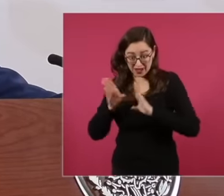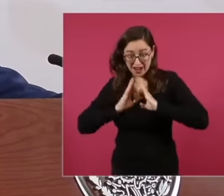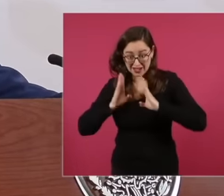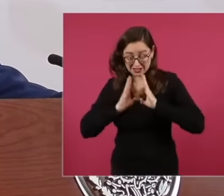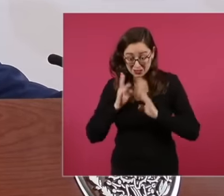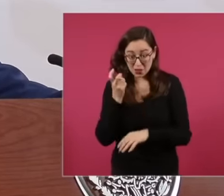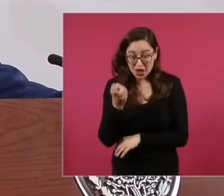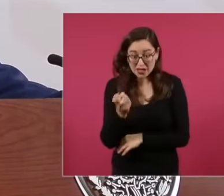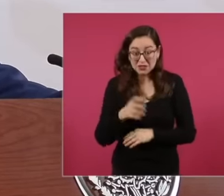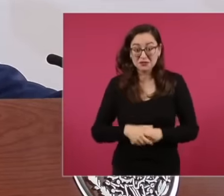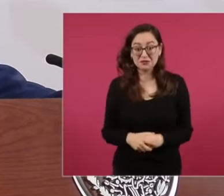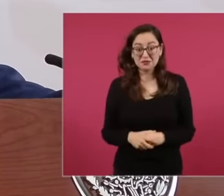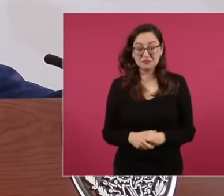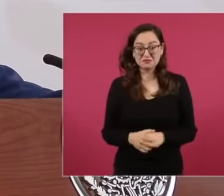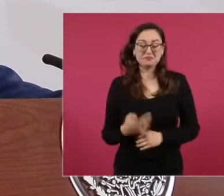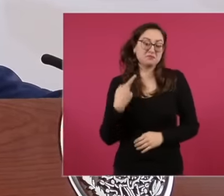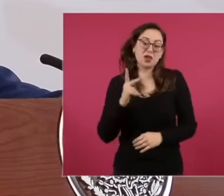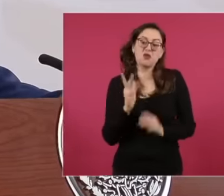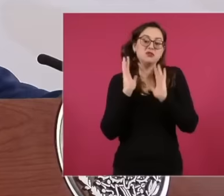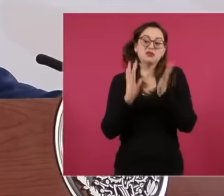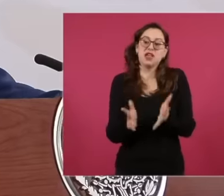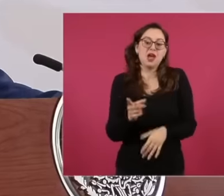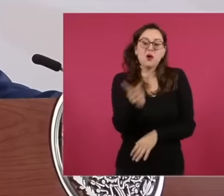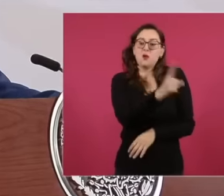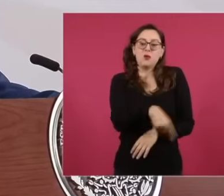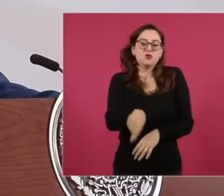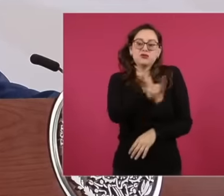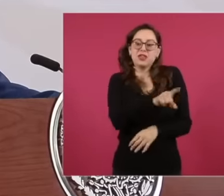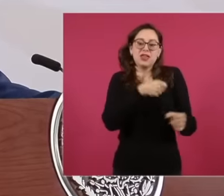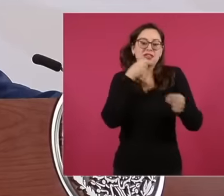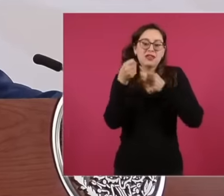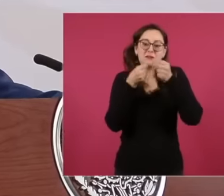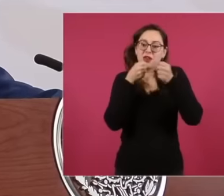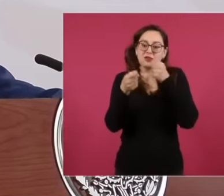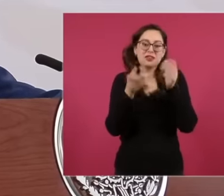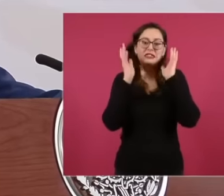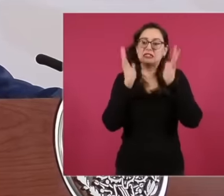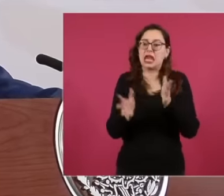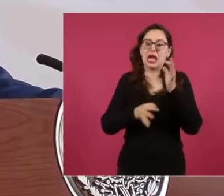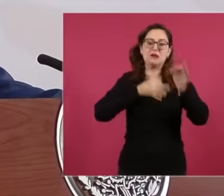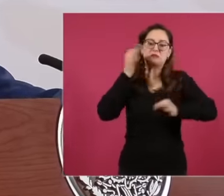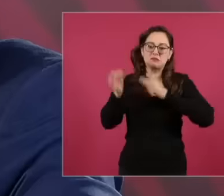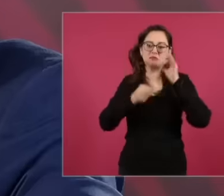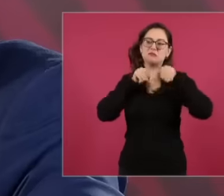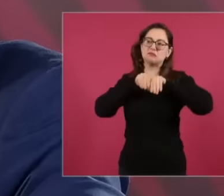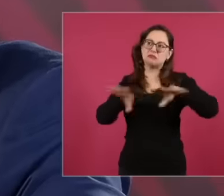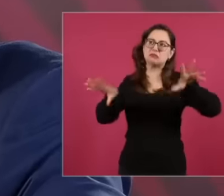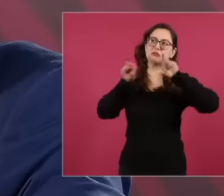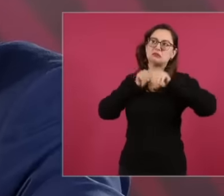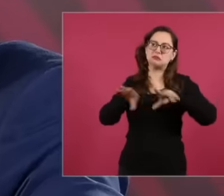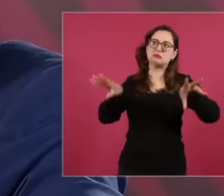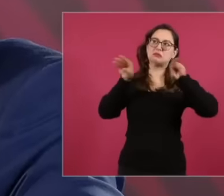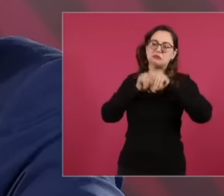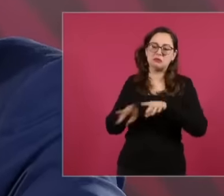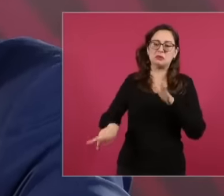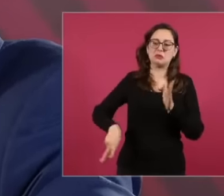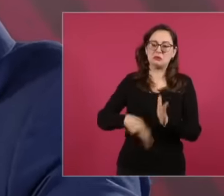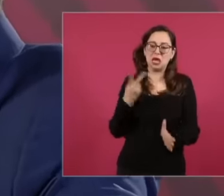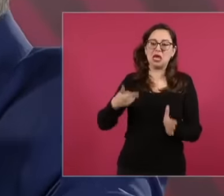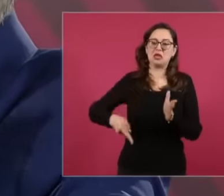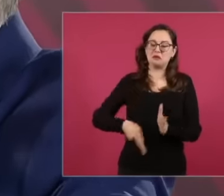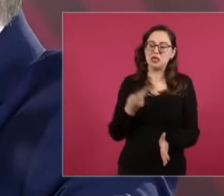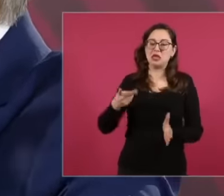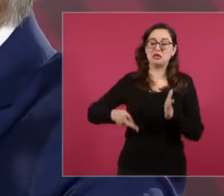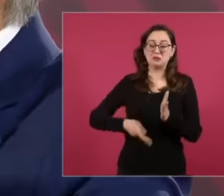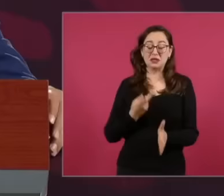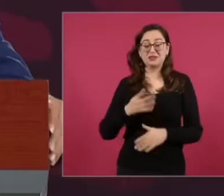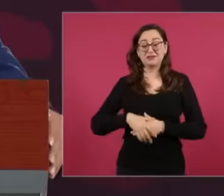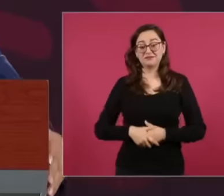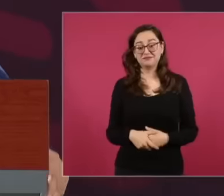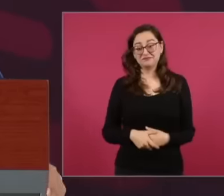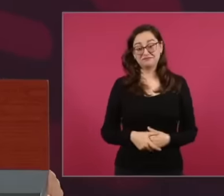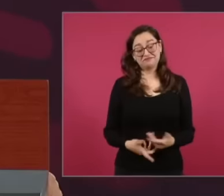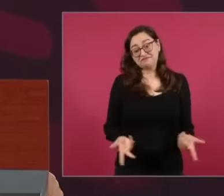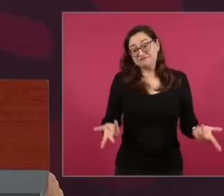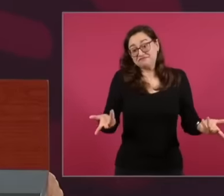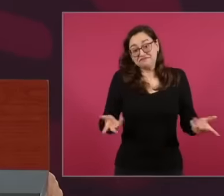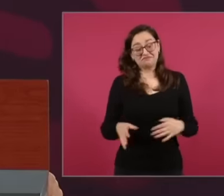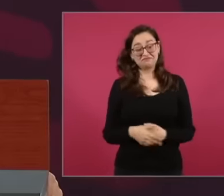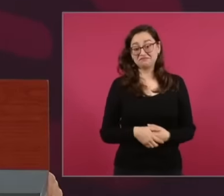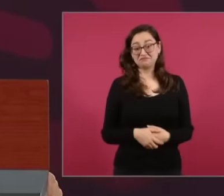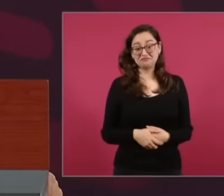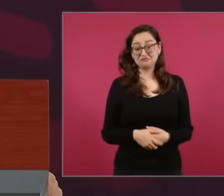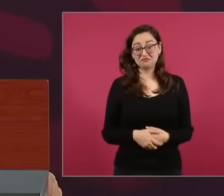slogan because precisely the interview of Mrs. Anabel